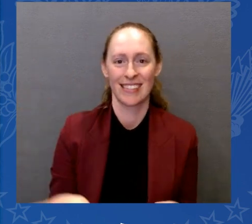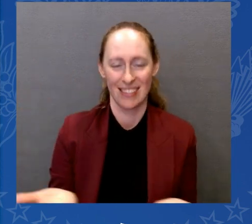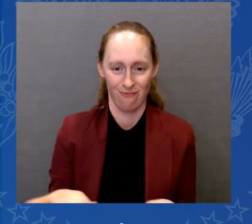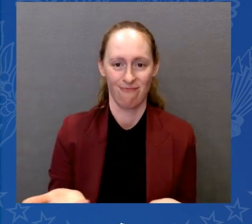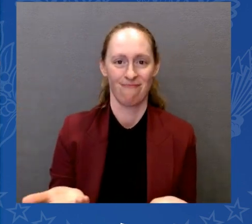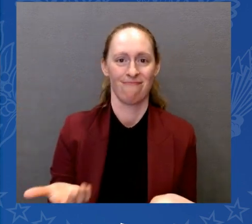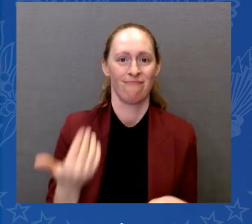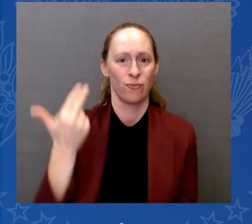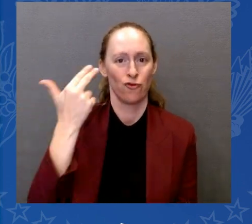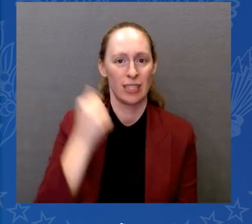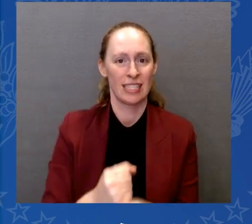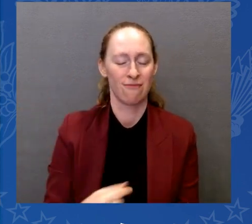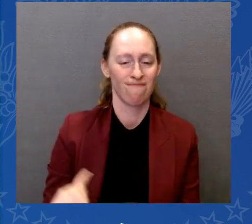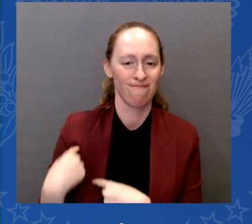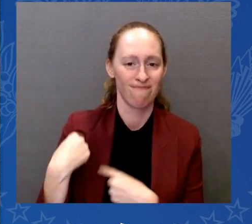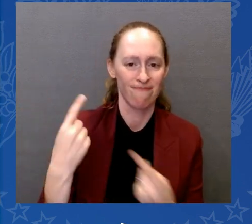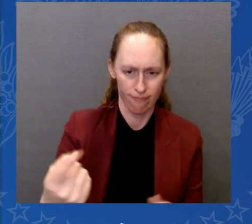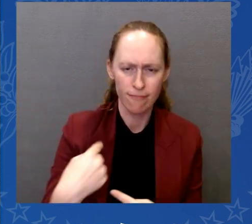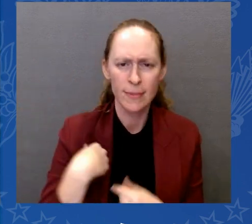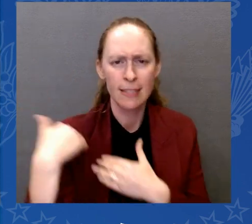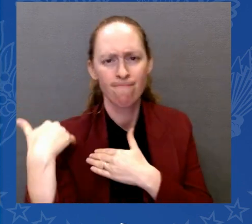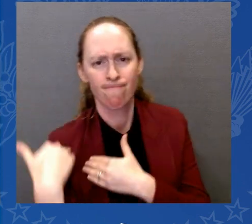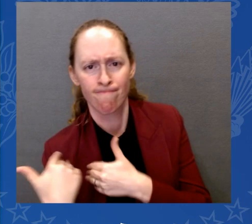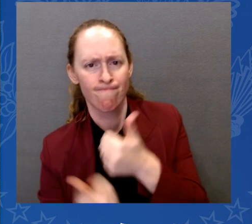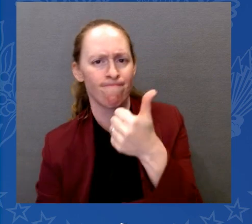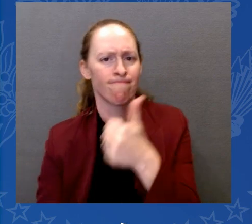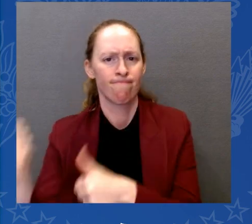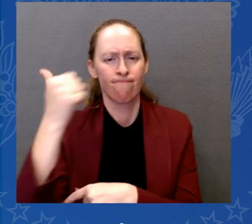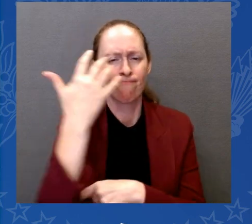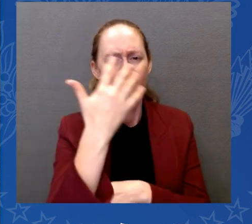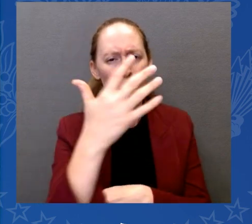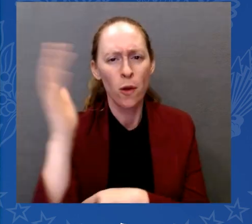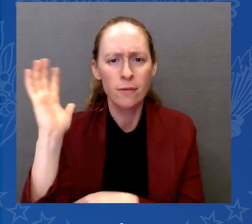acre White River National Forest for me and my awesome team.